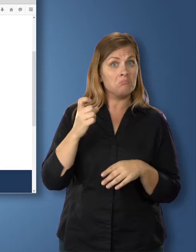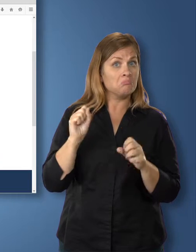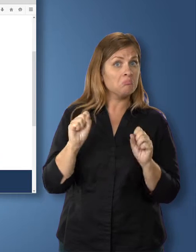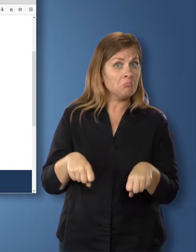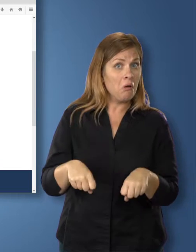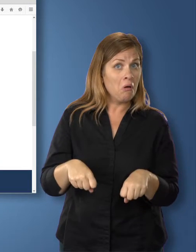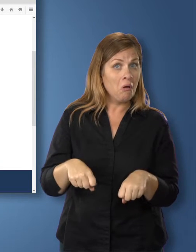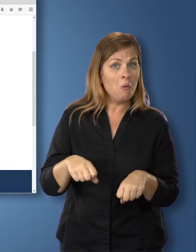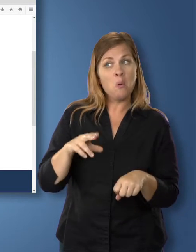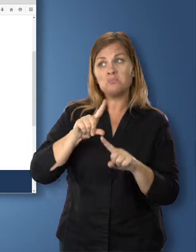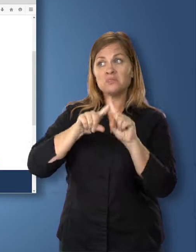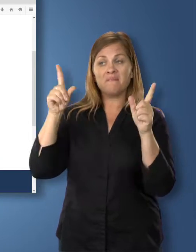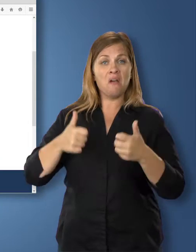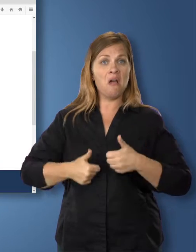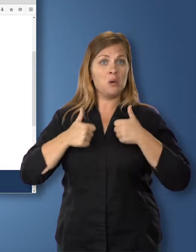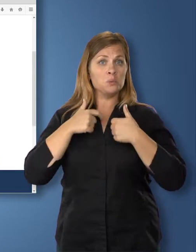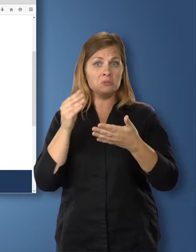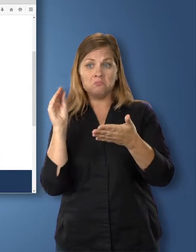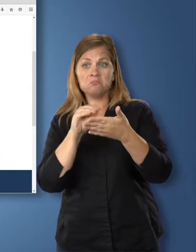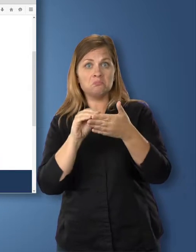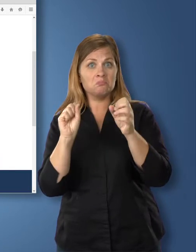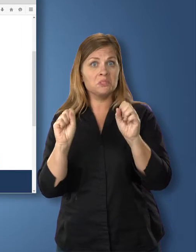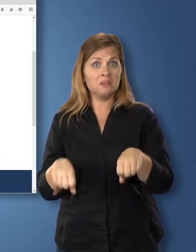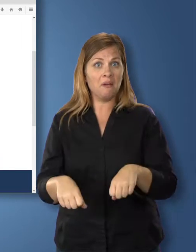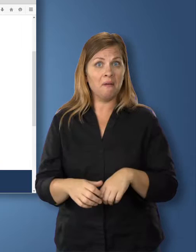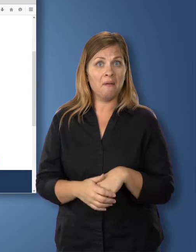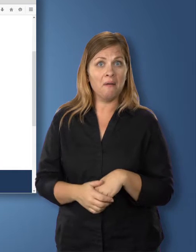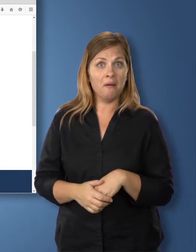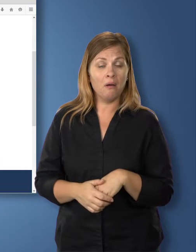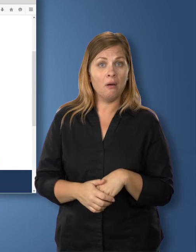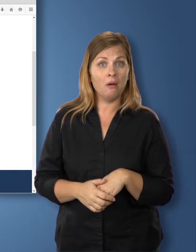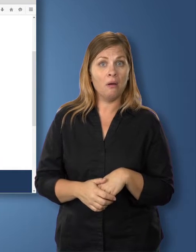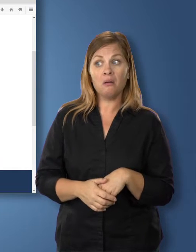but you choose to pick up your mail at a PO Box instead.